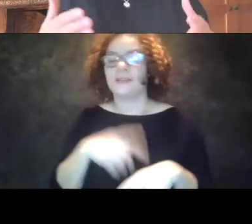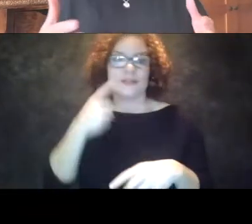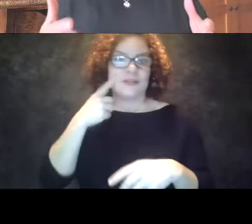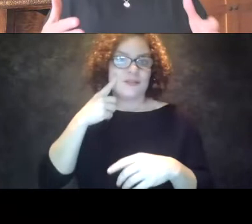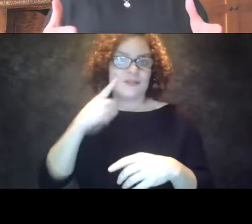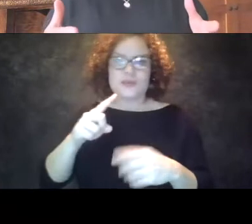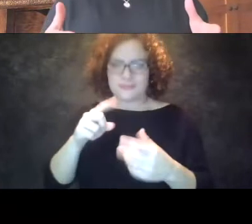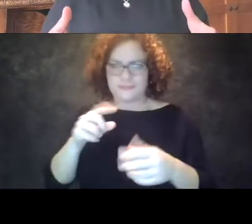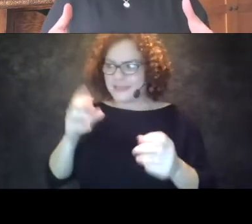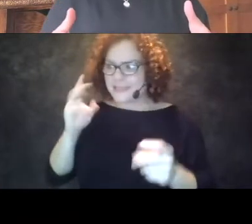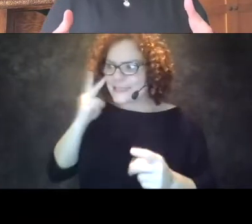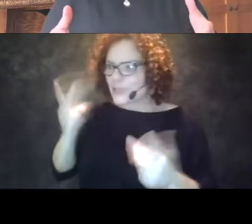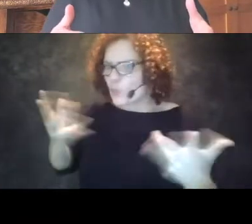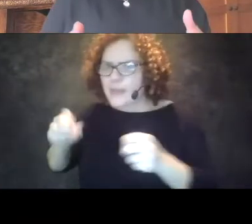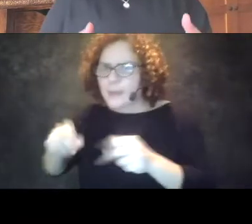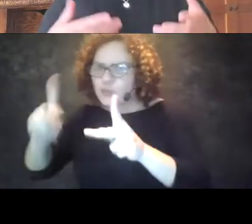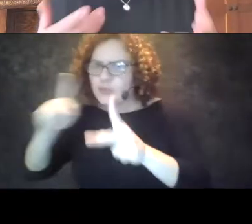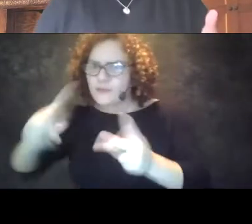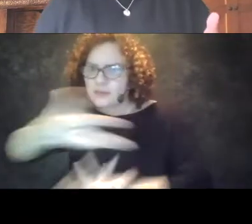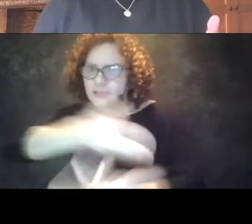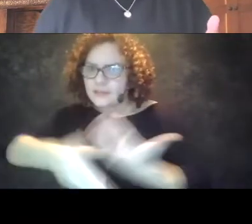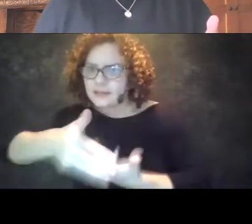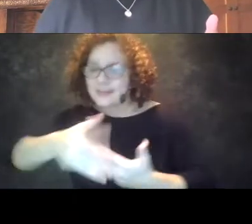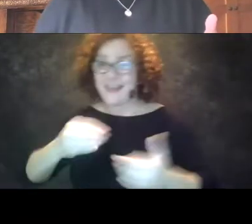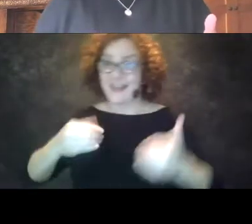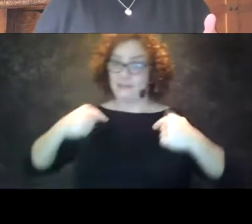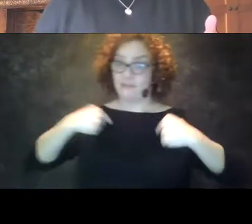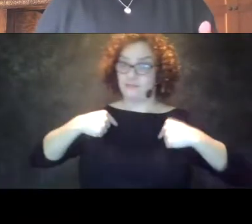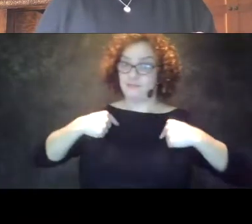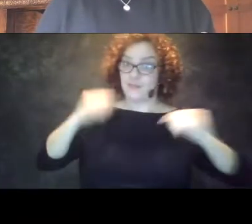and really kind of figure out how you can help the child have a presence, rather than